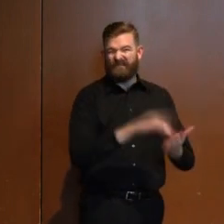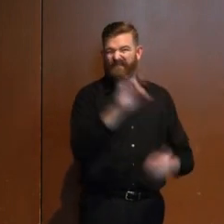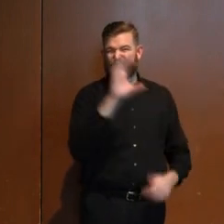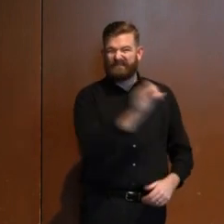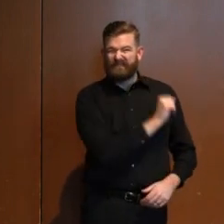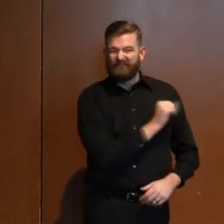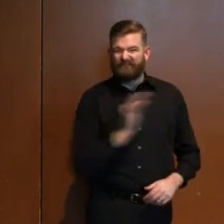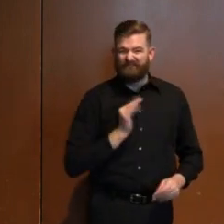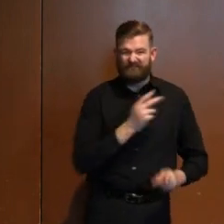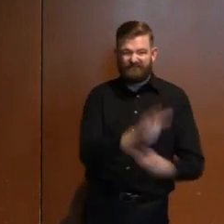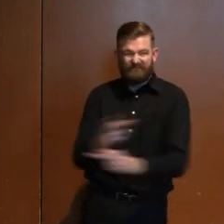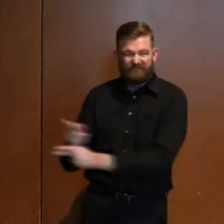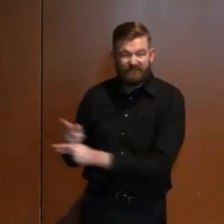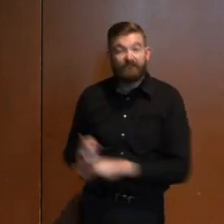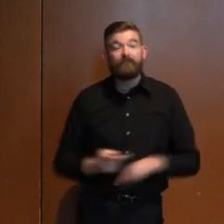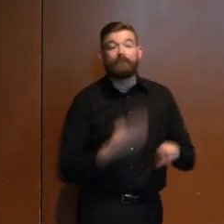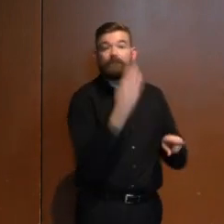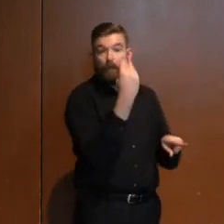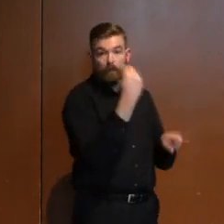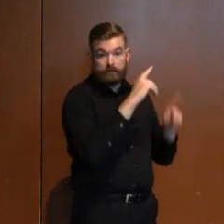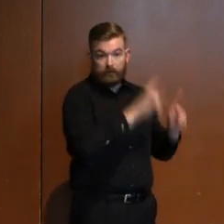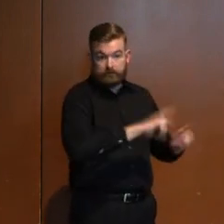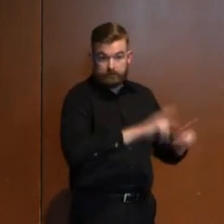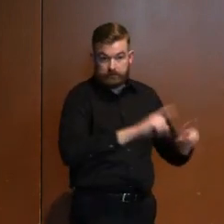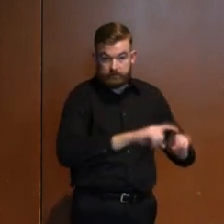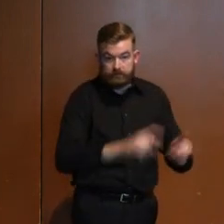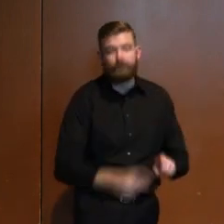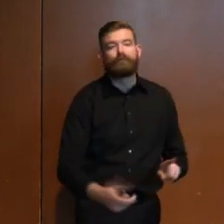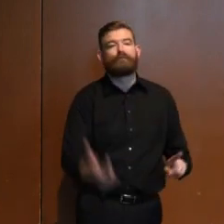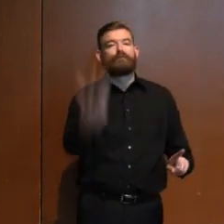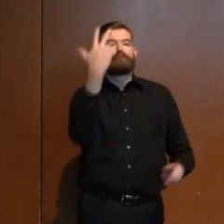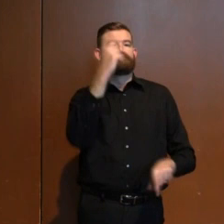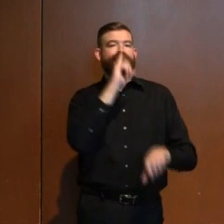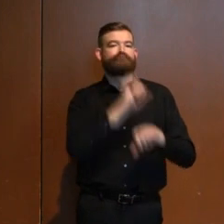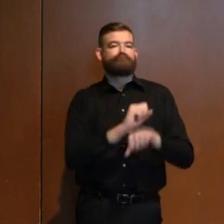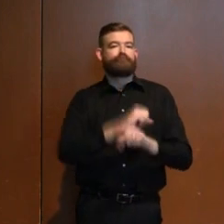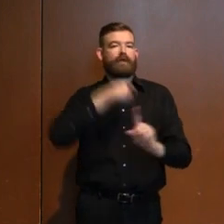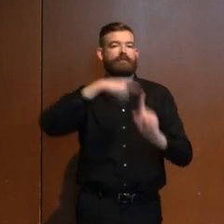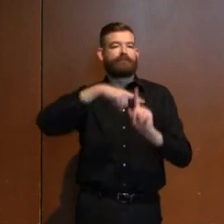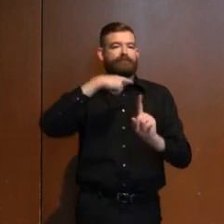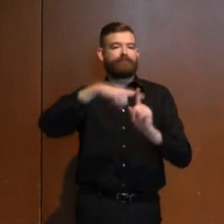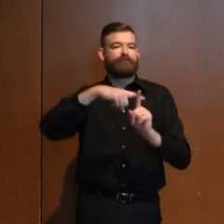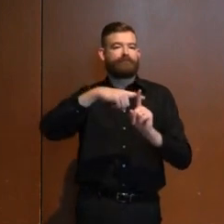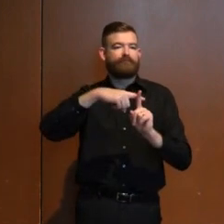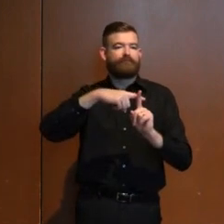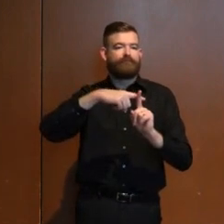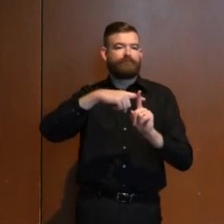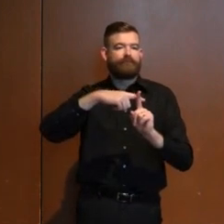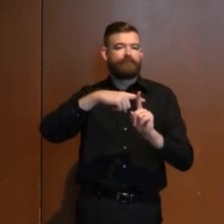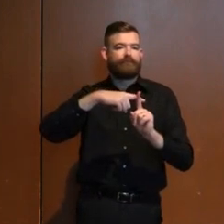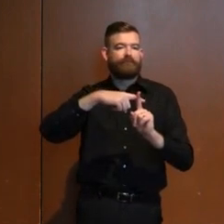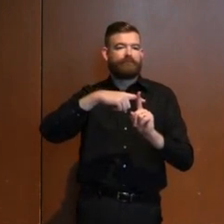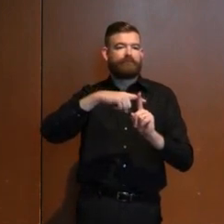CARE OF THOSE INDIVIDUALS. 13 OF THEM WERE TESTED. FOUR RETURNED POSITIVE.